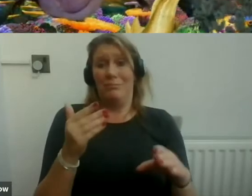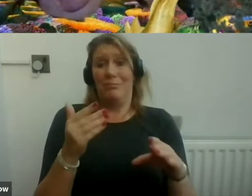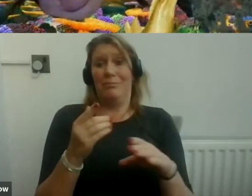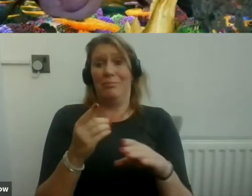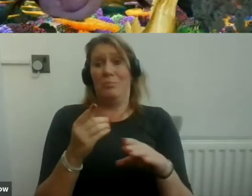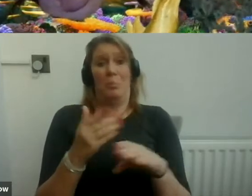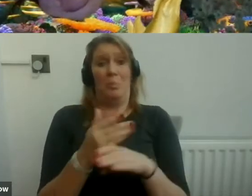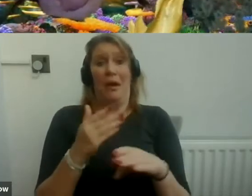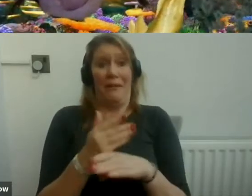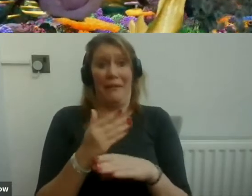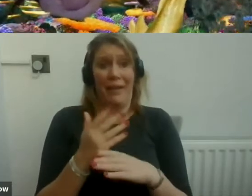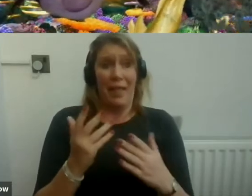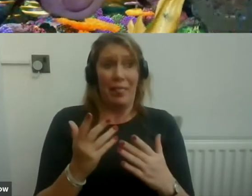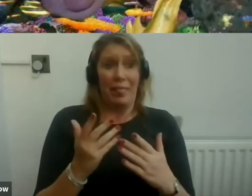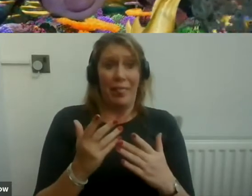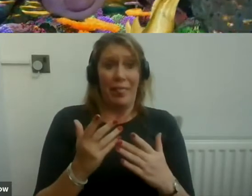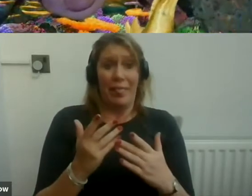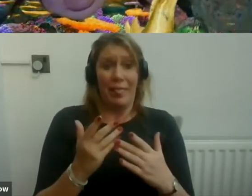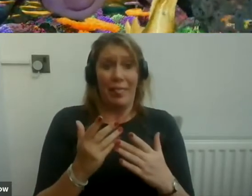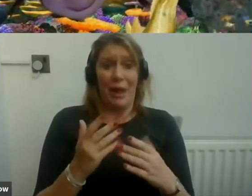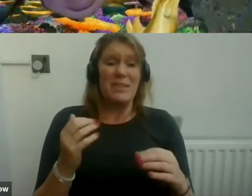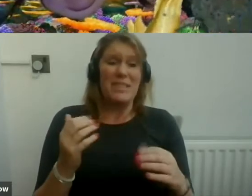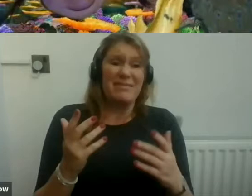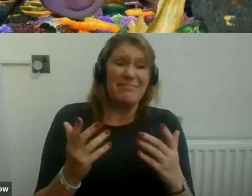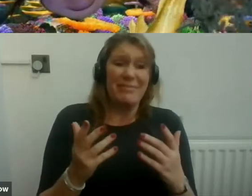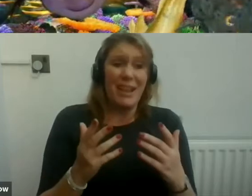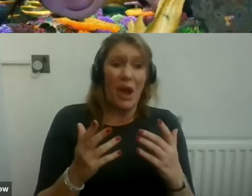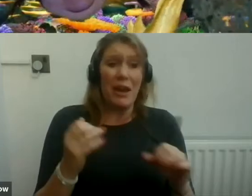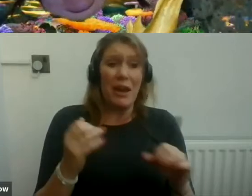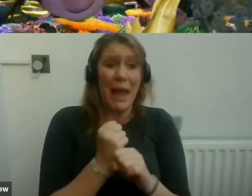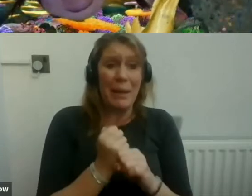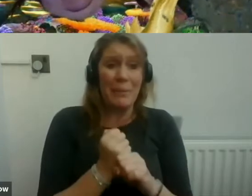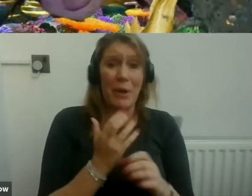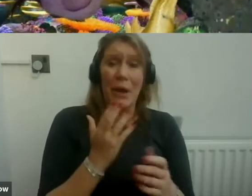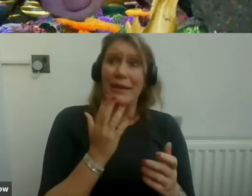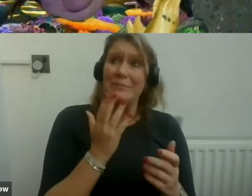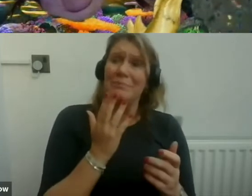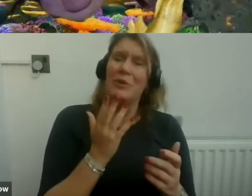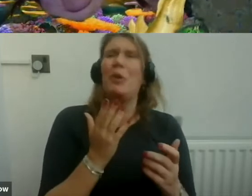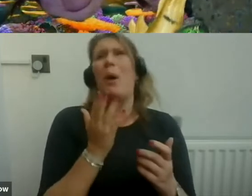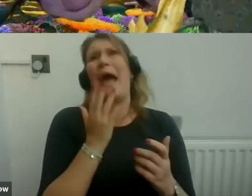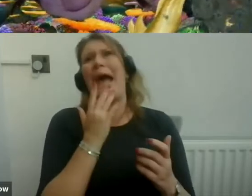made by accident. Or you know by look